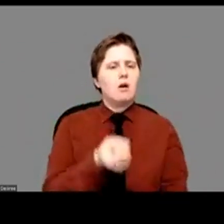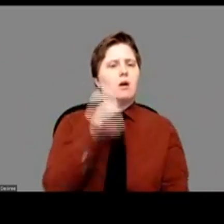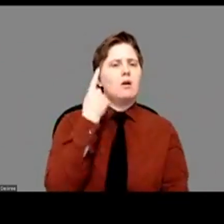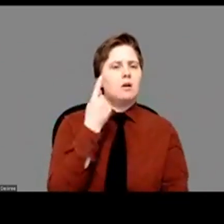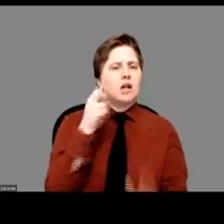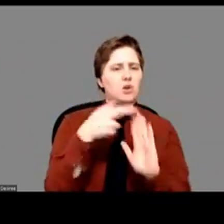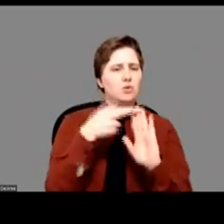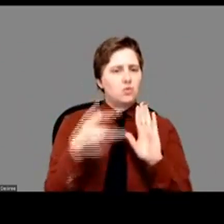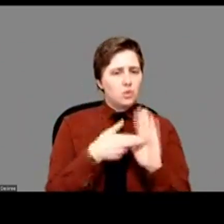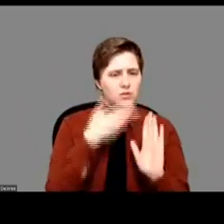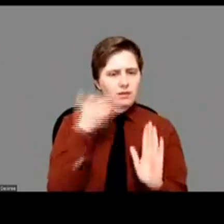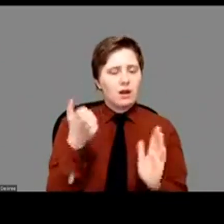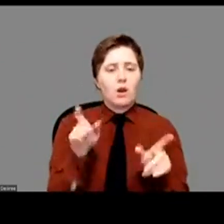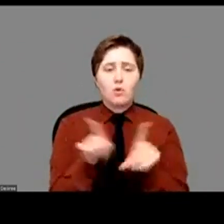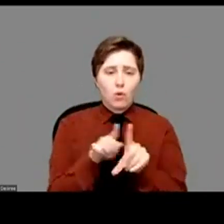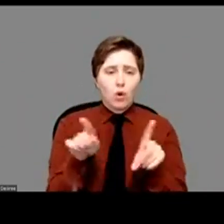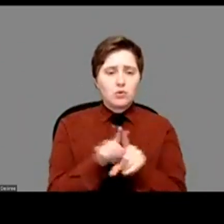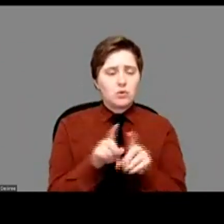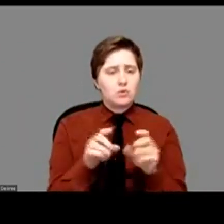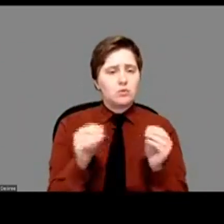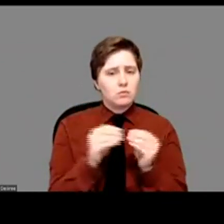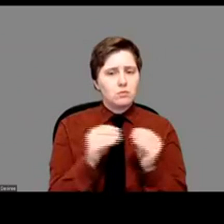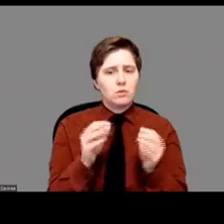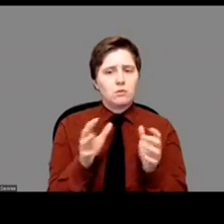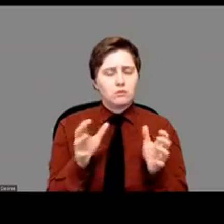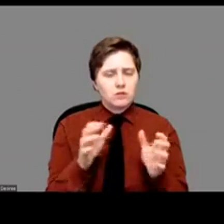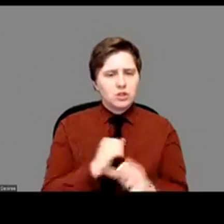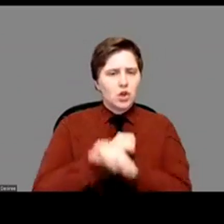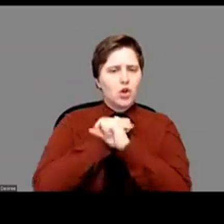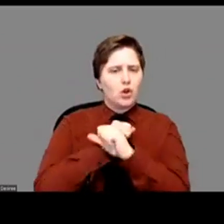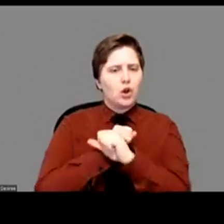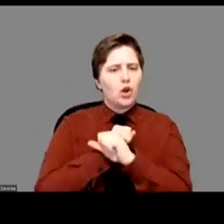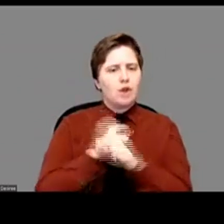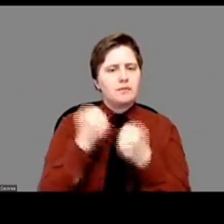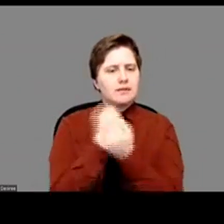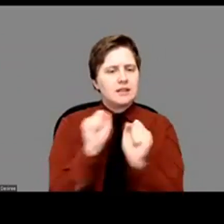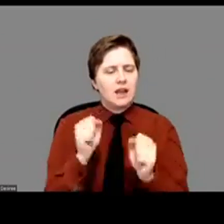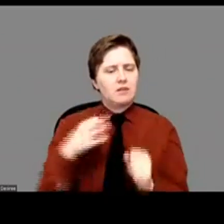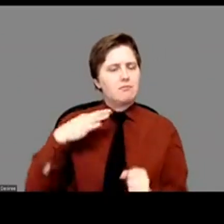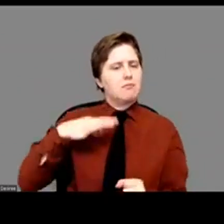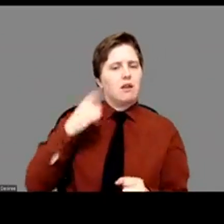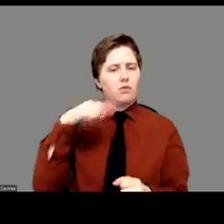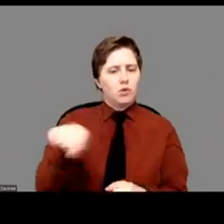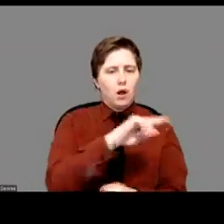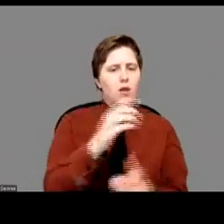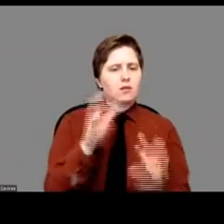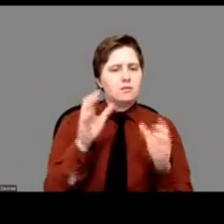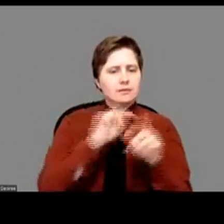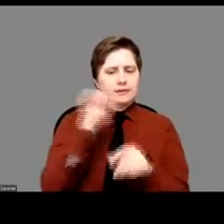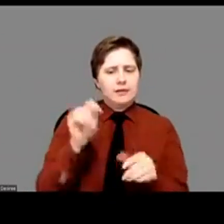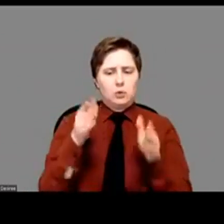further guard the safety and welfare. Claytons talked to the governor the other